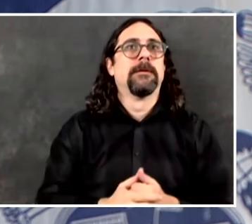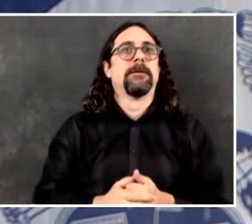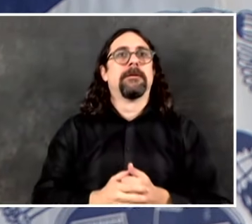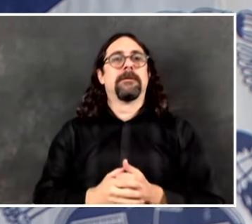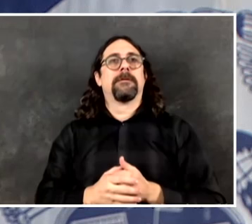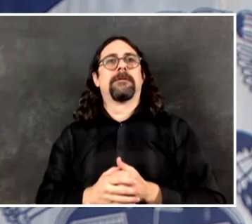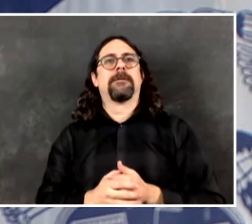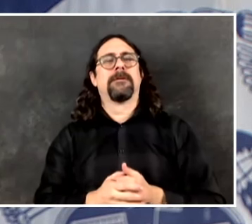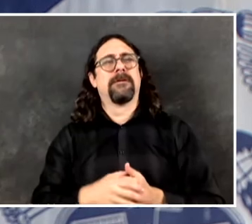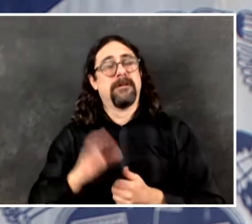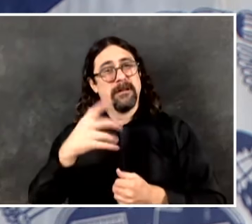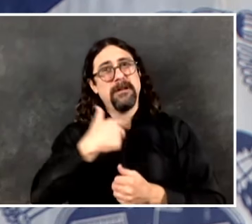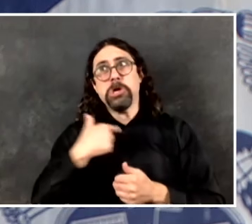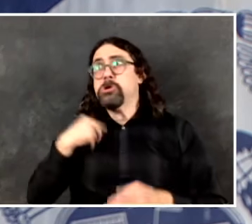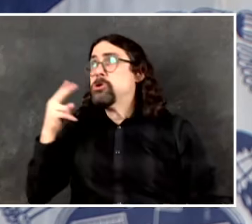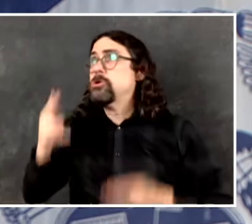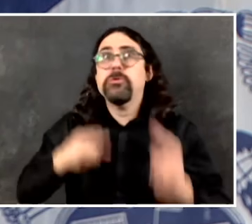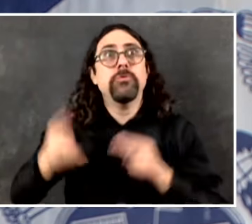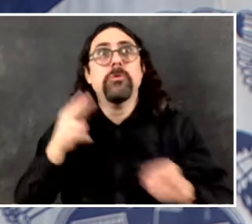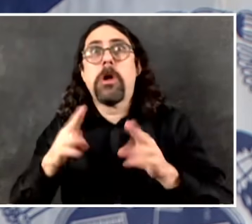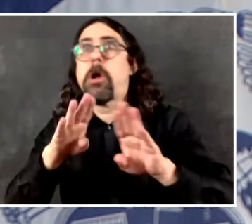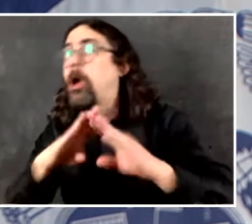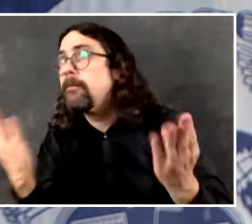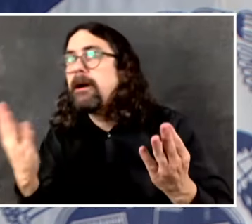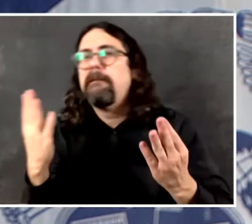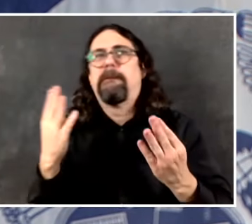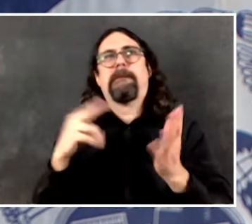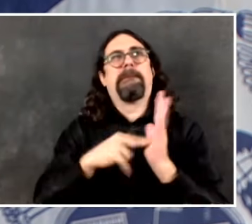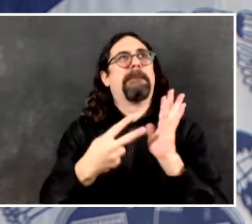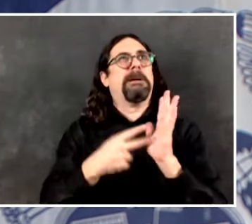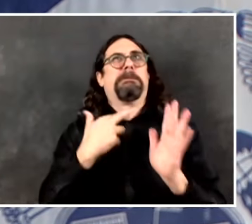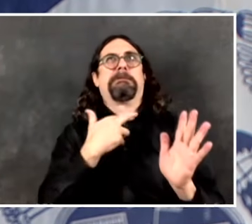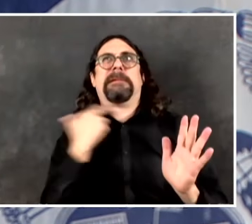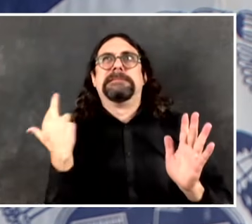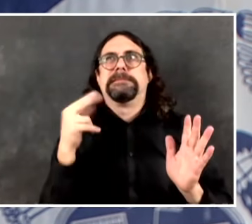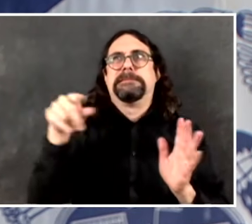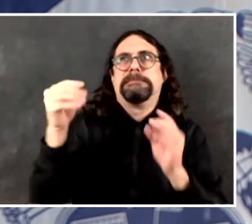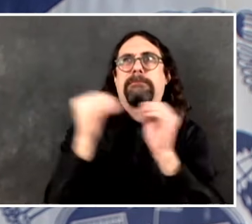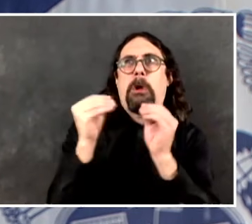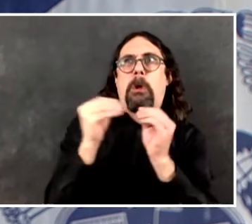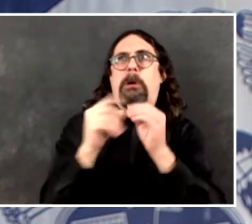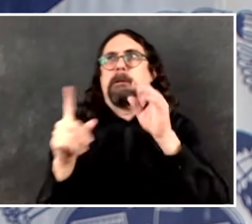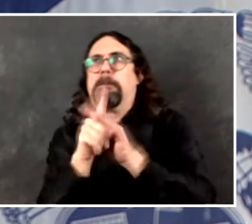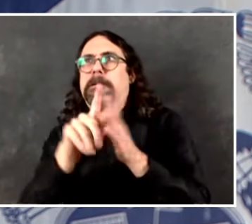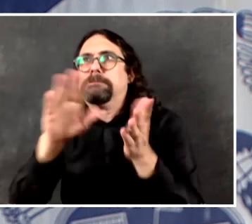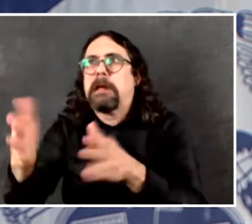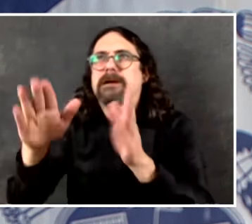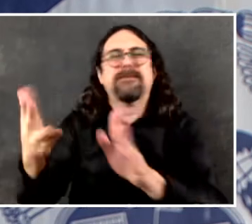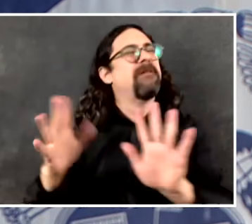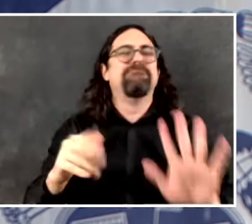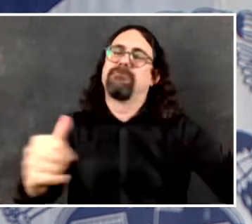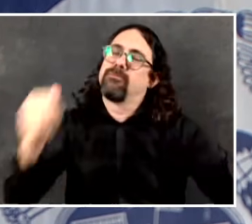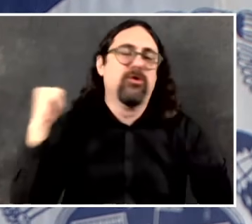SMART AUTBO IT. AND THAT WORK OF FRAMING THE RESTART IS GOING ON RIGHT OWN. WE'RE GOING TO BRING IN A LOTF O PEOPLE TO HELP